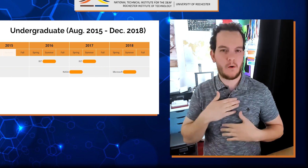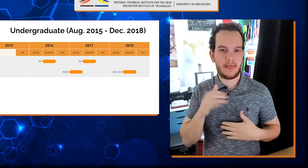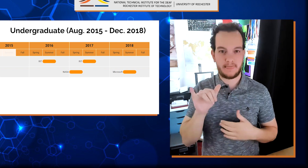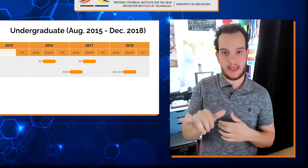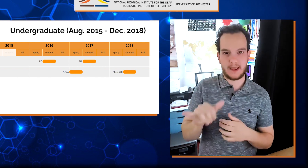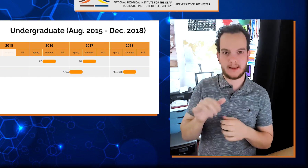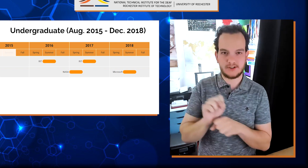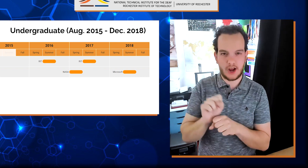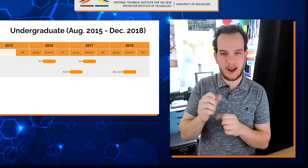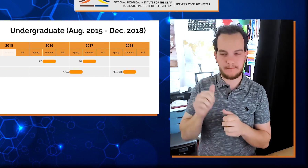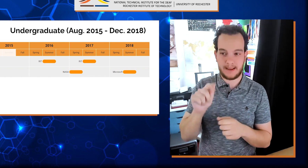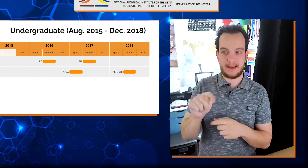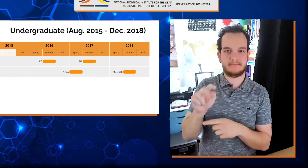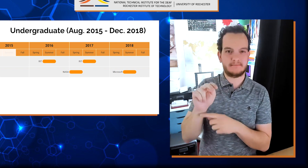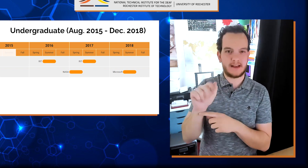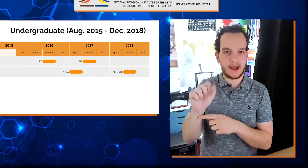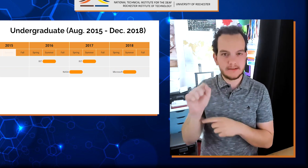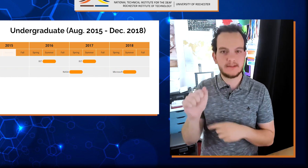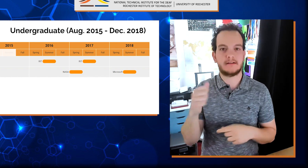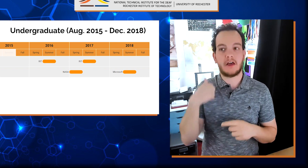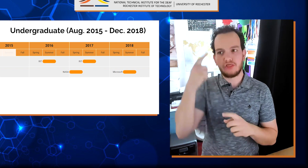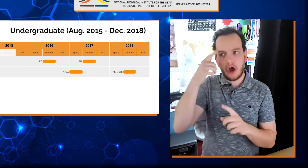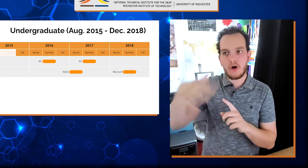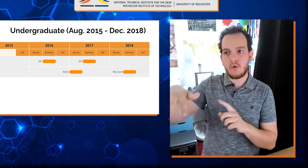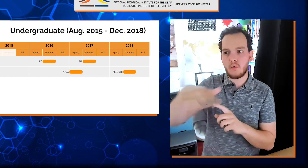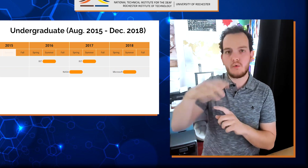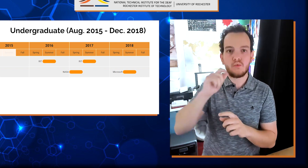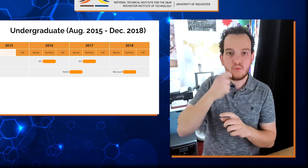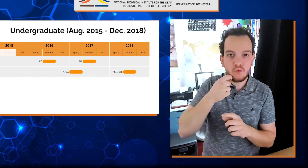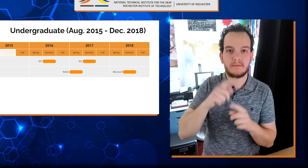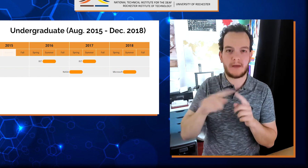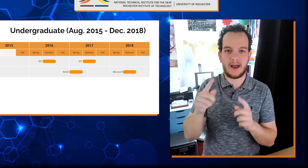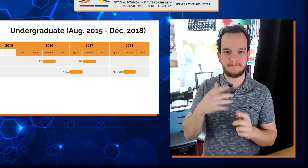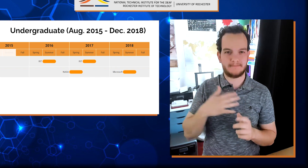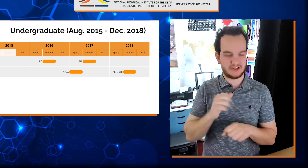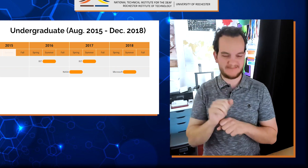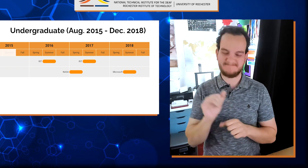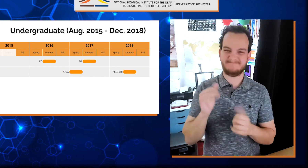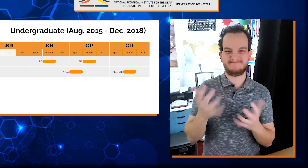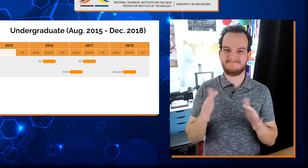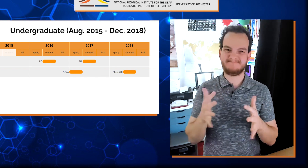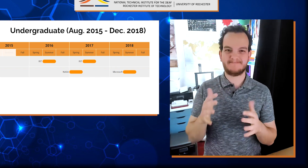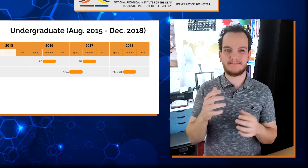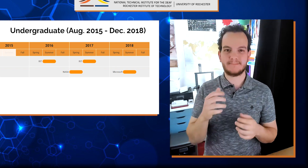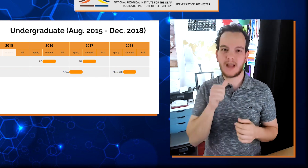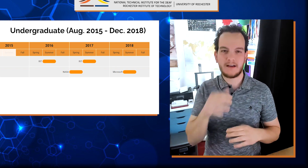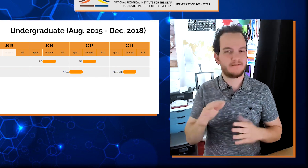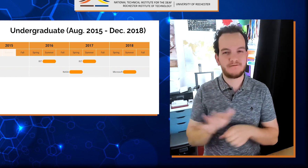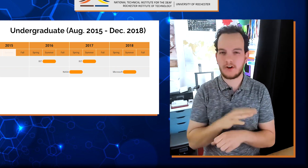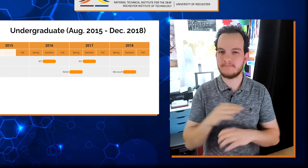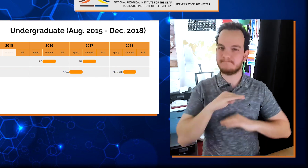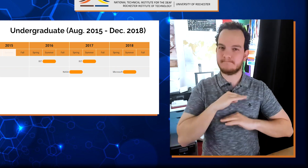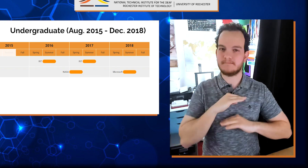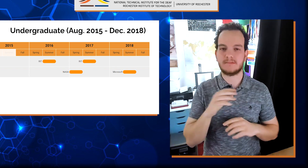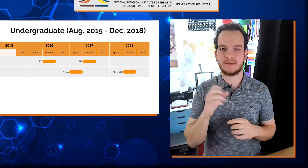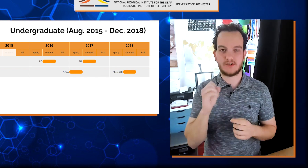I realized that wasn't what I would want to do as a career. I enjoyed the work at NASA,